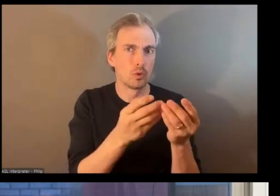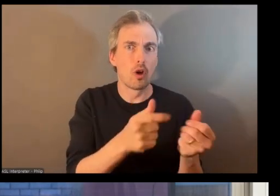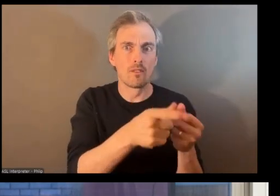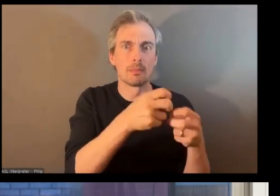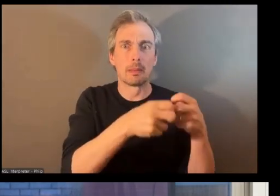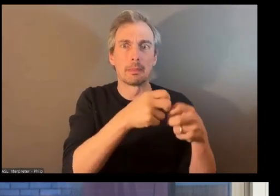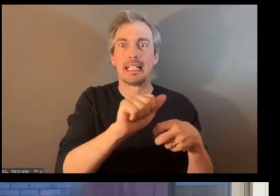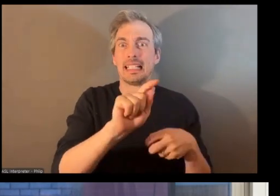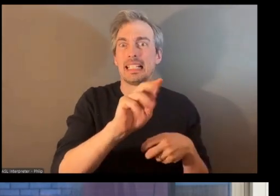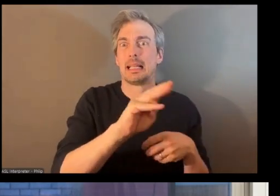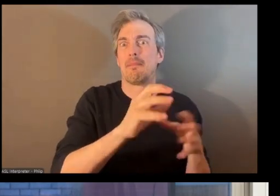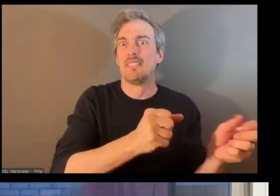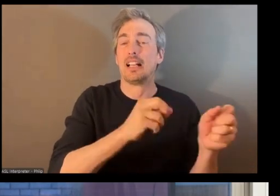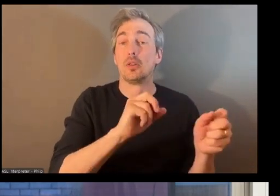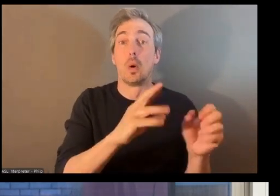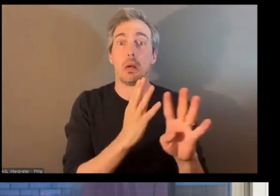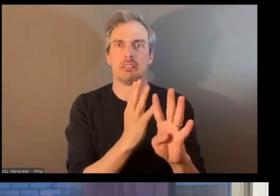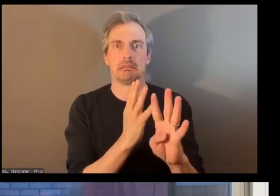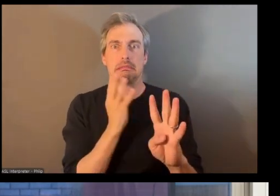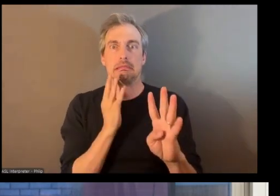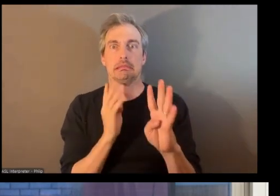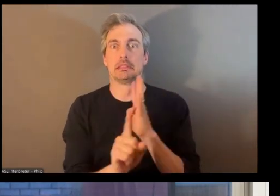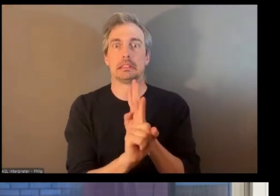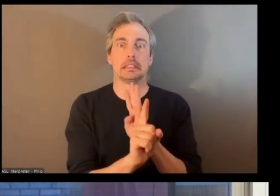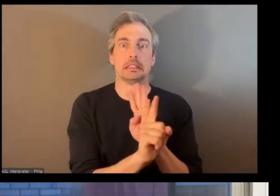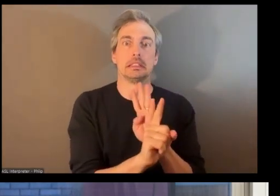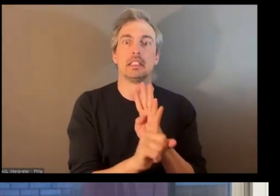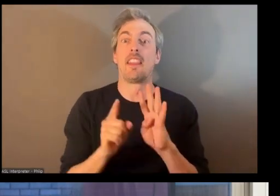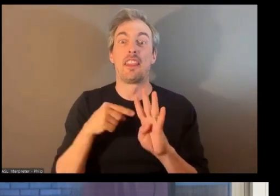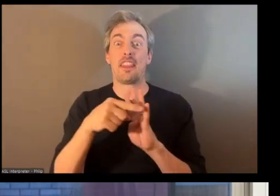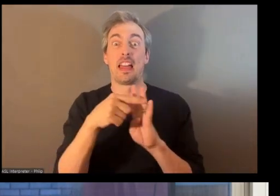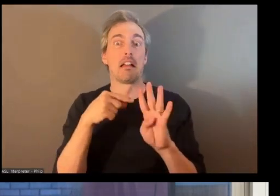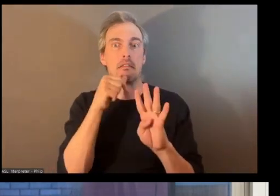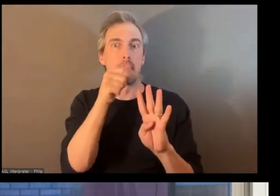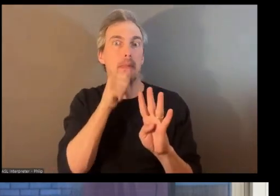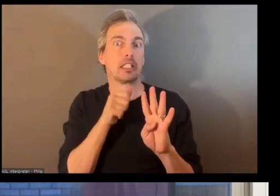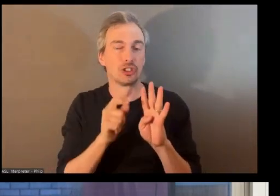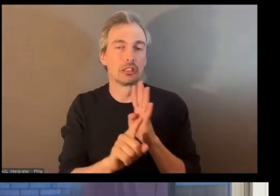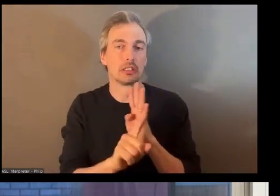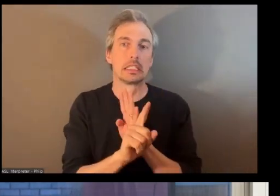Who are in a rush. Or you can have all of this, and you're at Times Square, where everyone is in a rush.